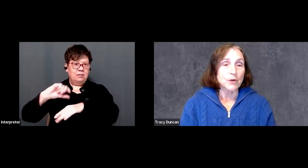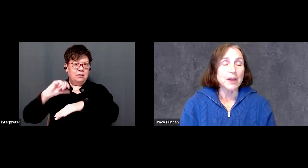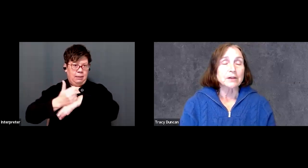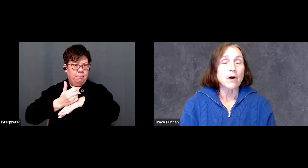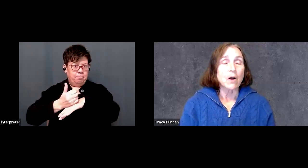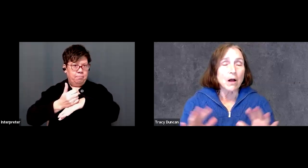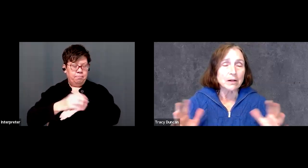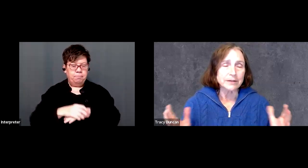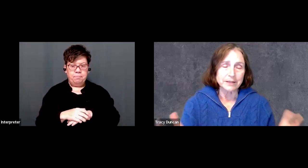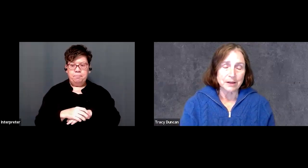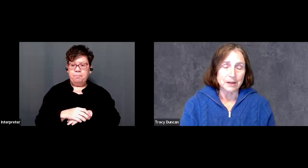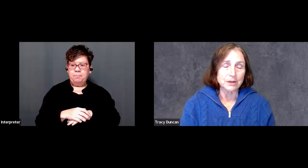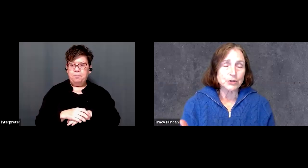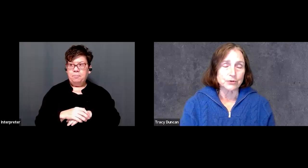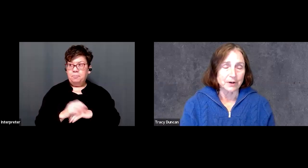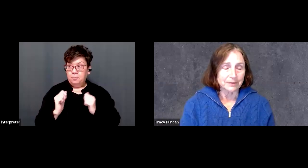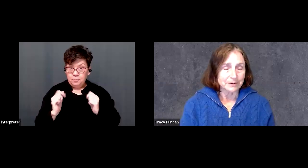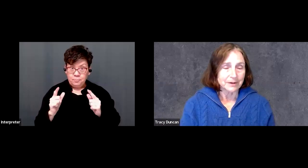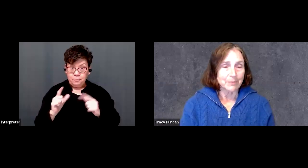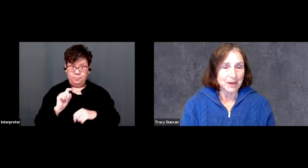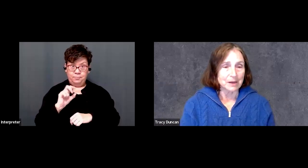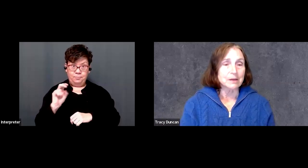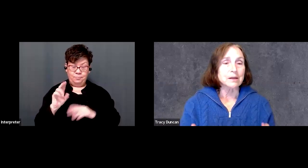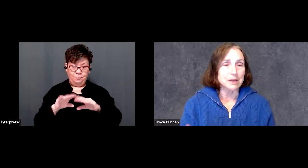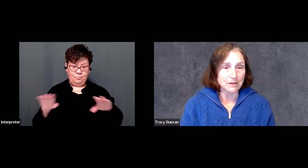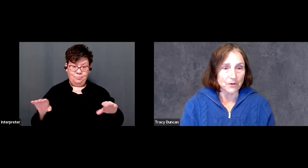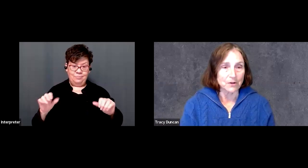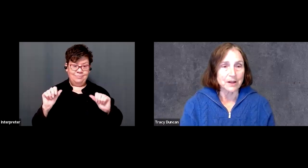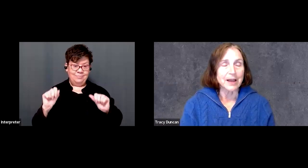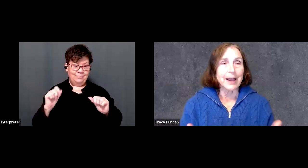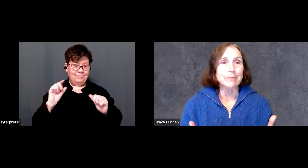so that all Tennessee's children can be successful